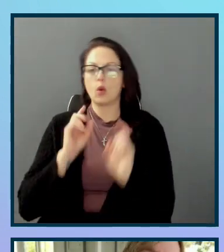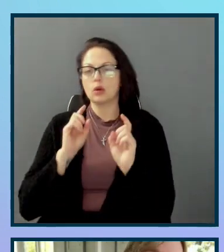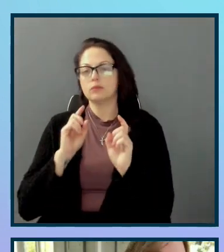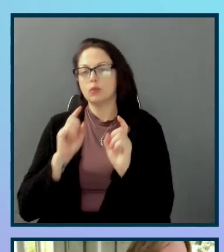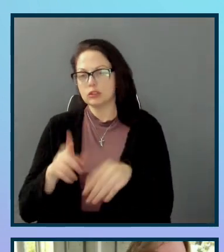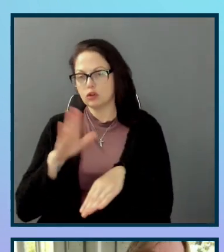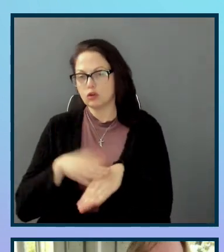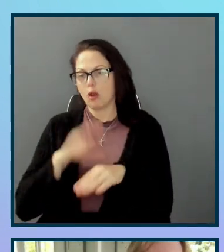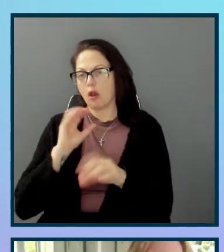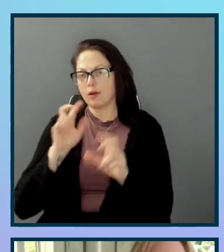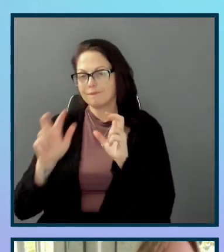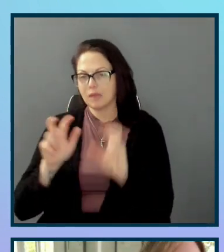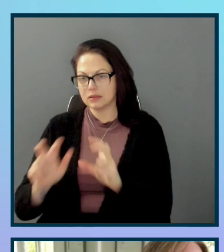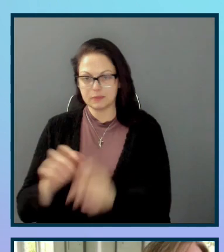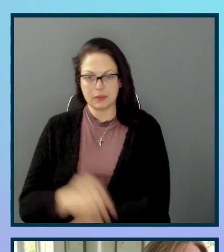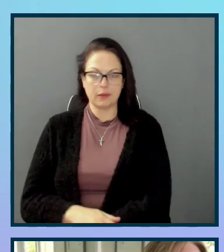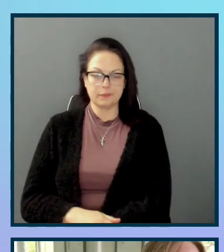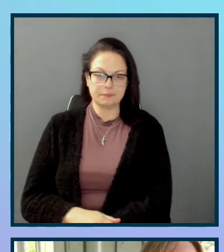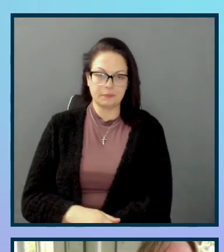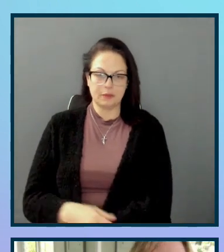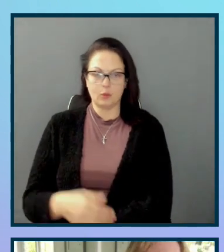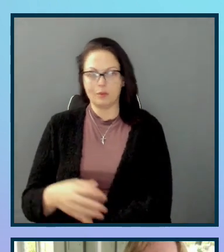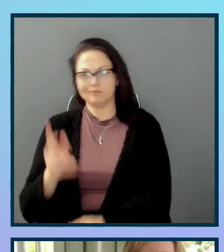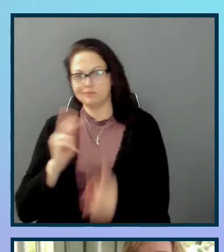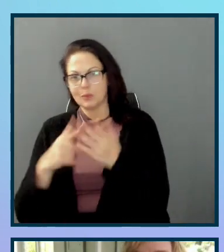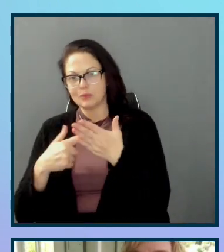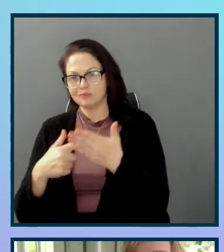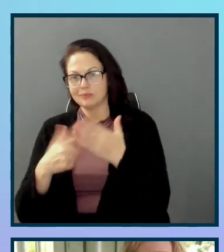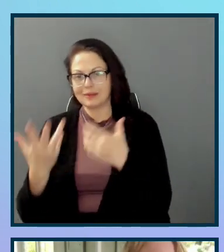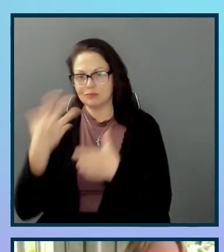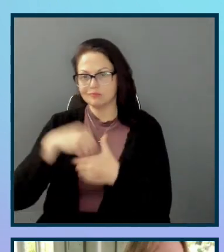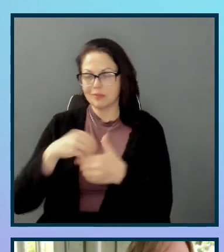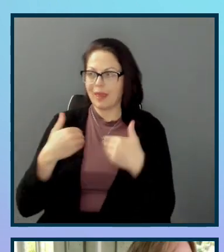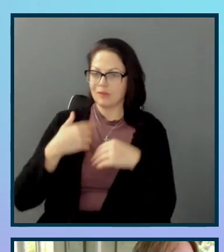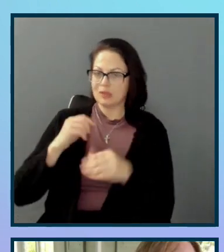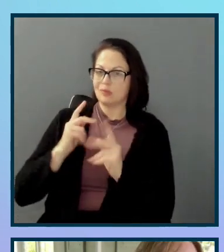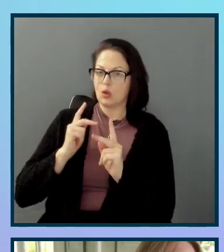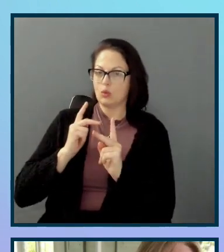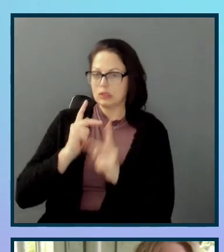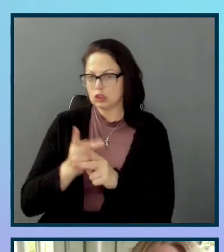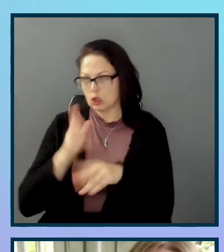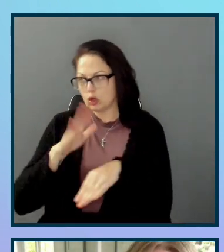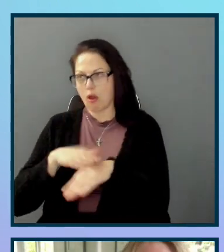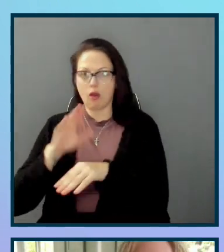where people talk about inclusivity having some sort of return on investment. I don't know that that's actually true, sadly,